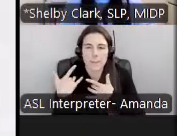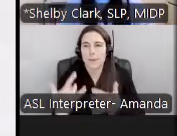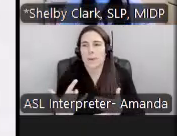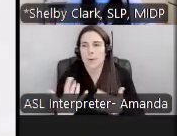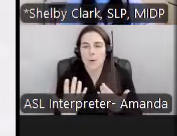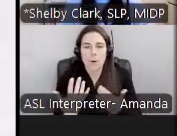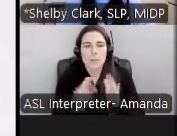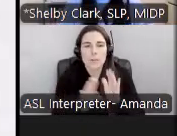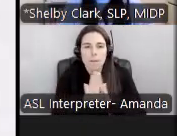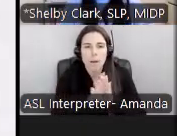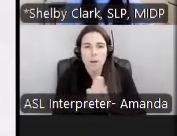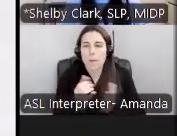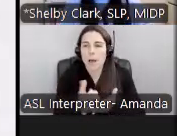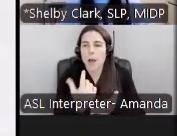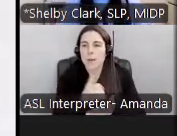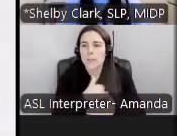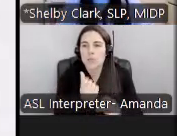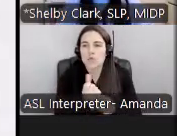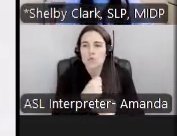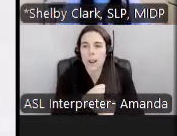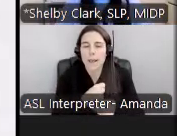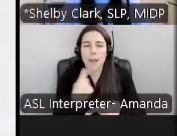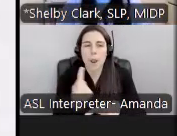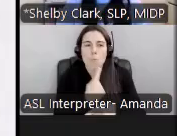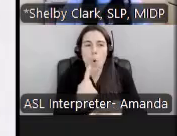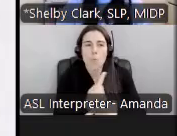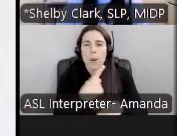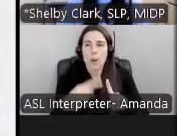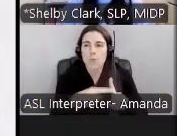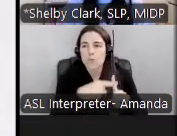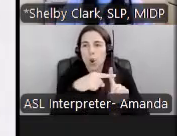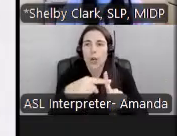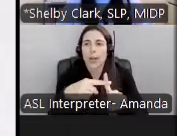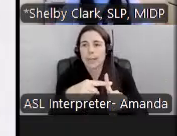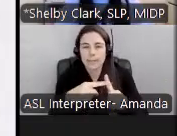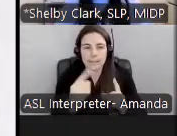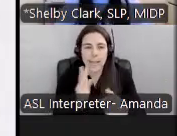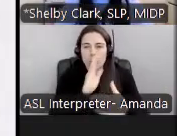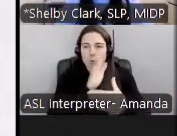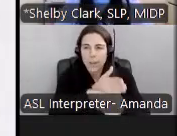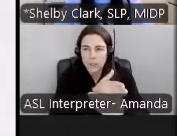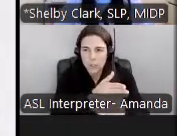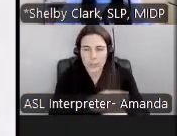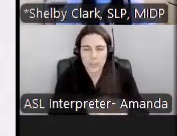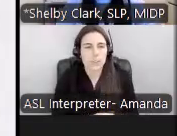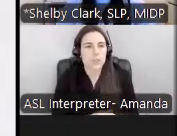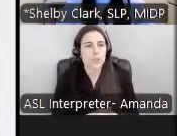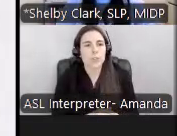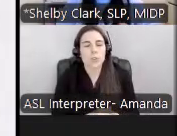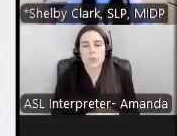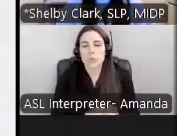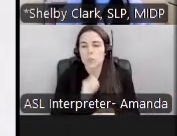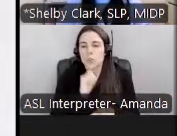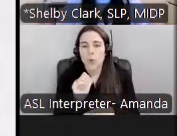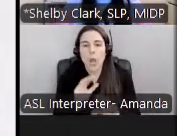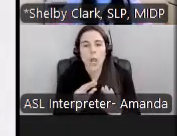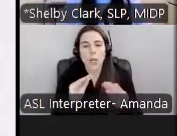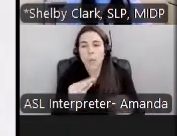create appropriate targets and intervention. So we're not going to install chandeliers in a house when the walls aren't up